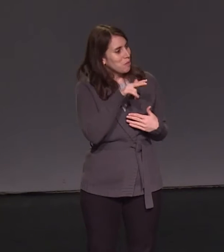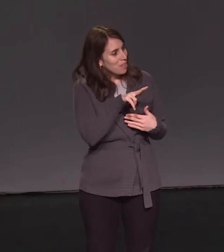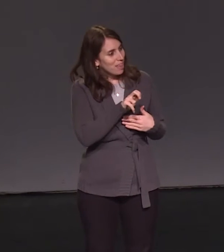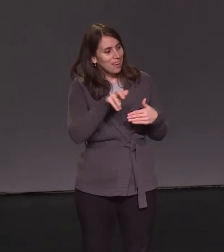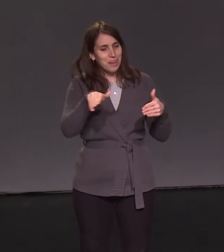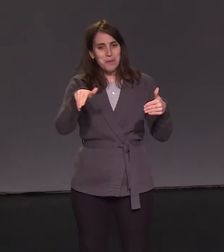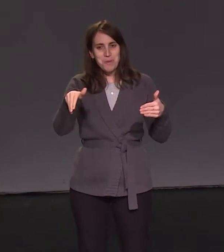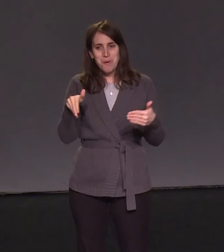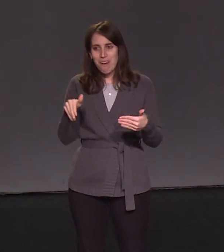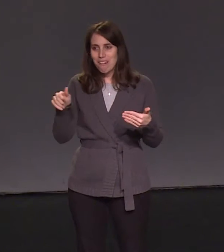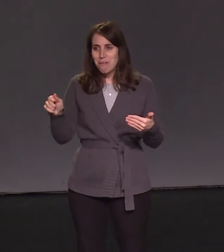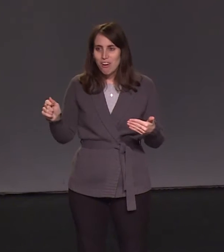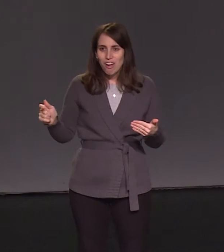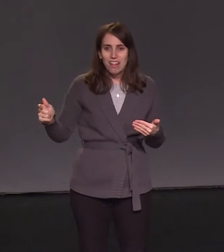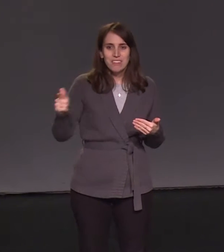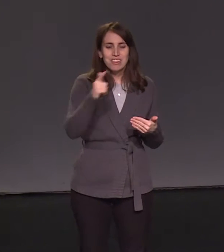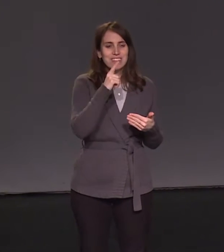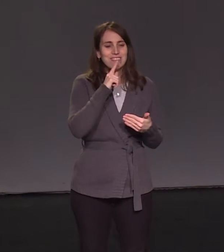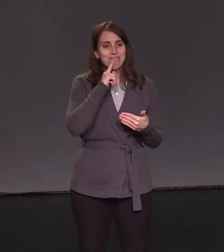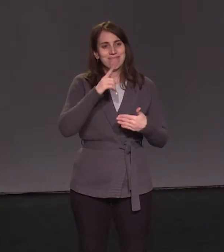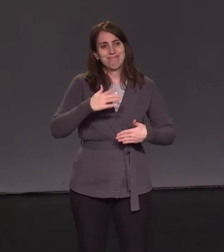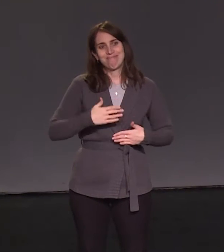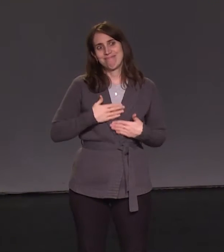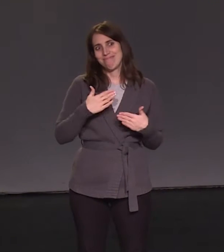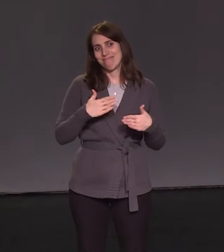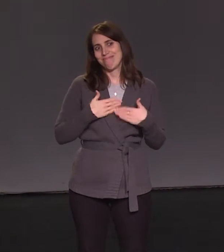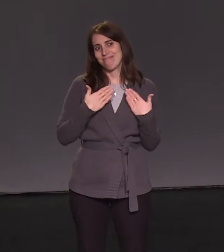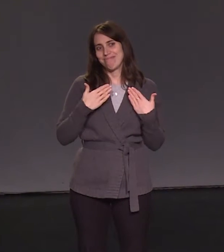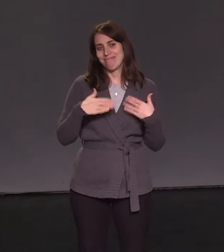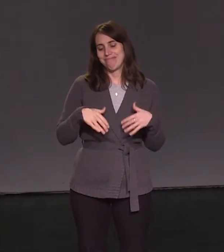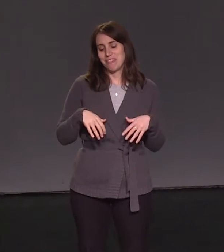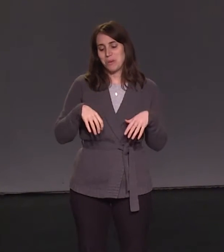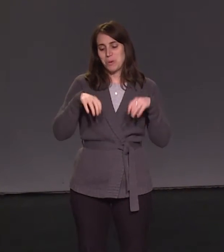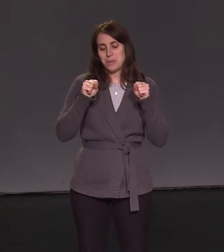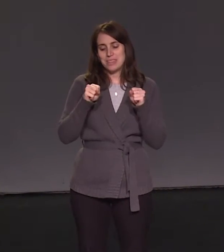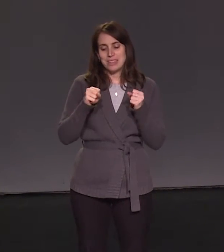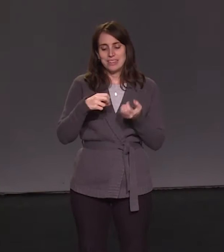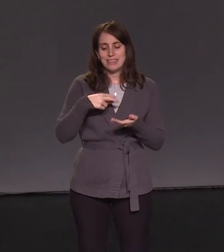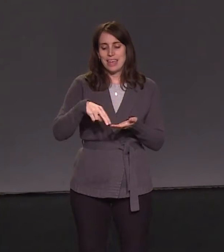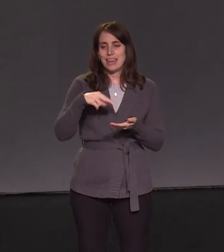We’re just really delighted to once again be hosting the Dance/NYC Symposium.